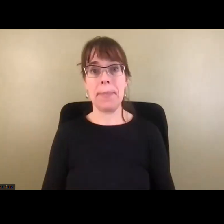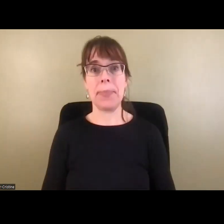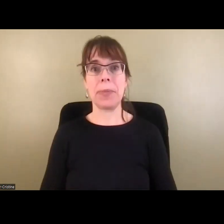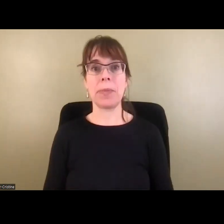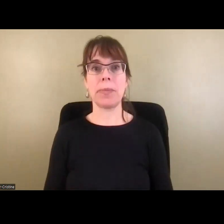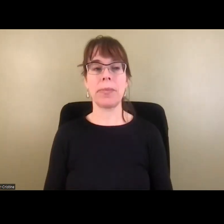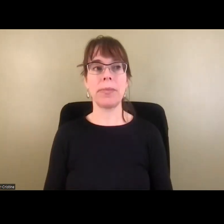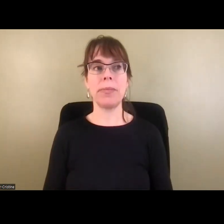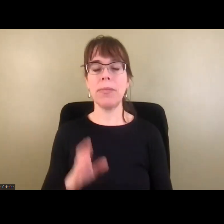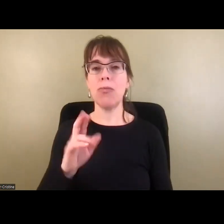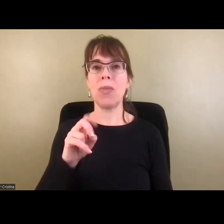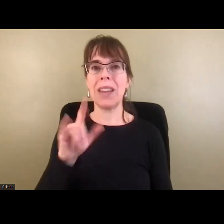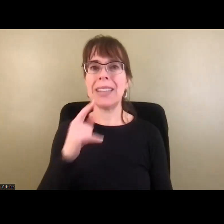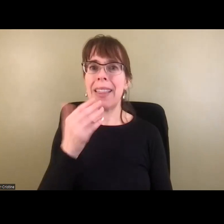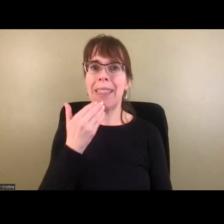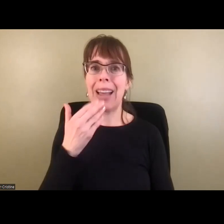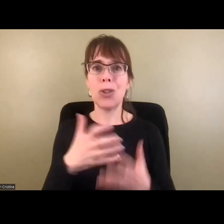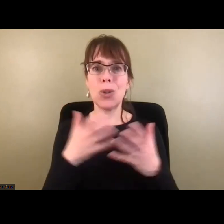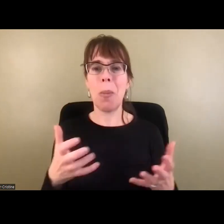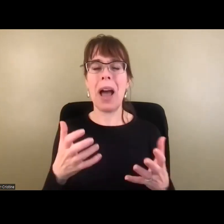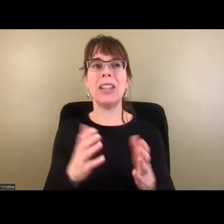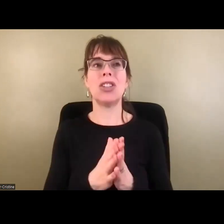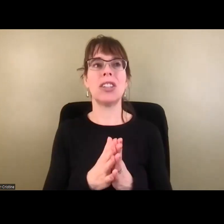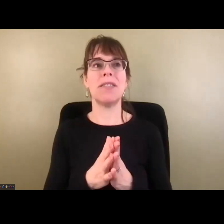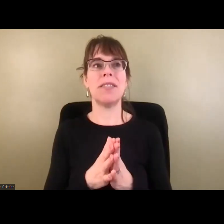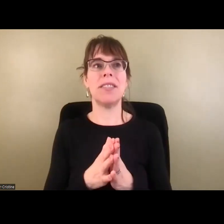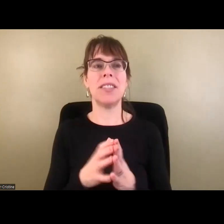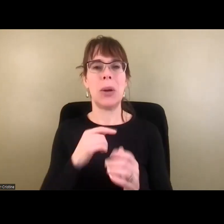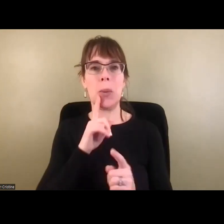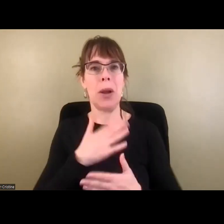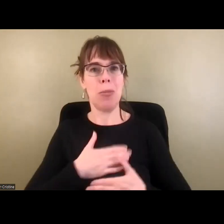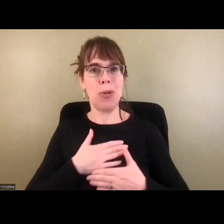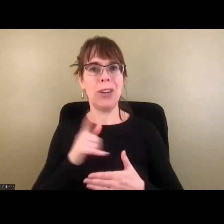Thank you so much Amanda. This is Brandy, I really appreciate you sharing so much information.